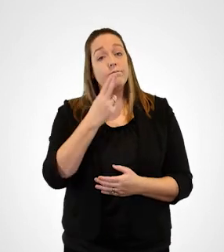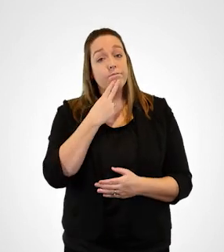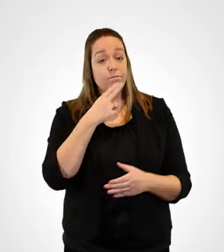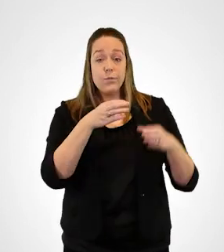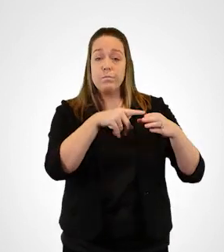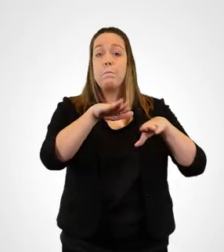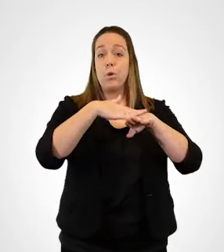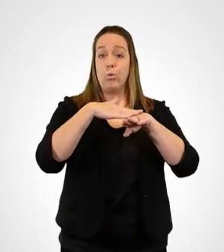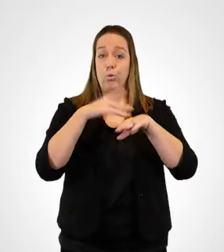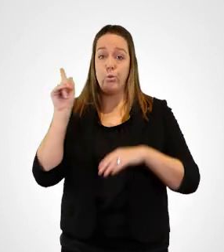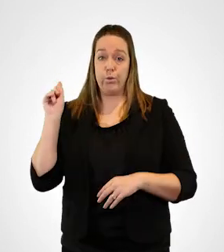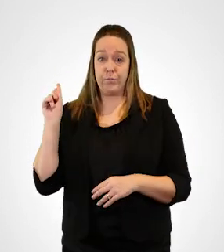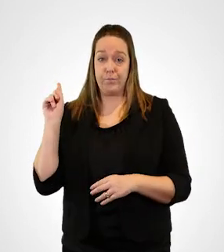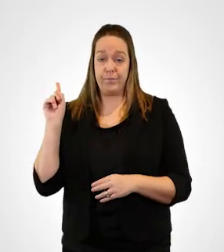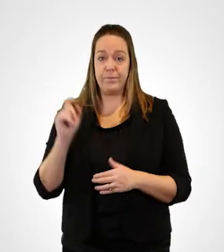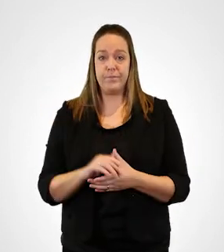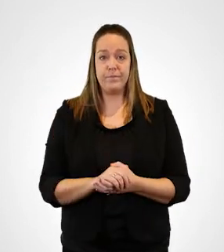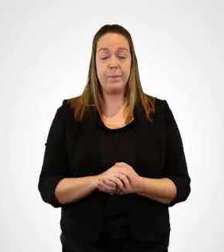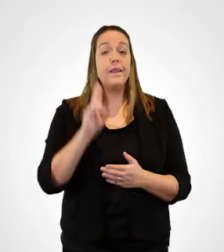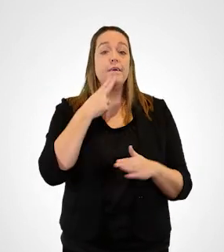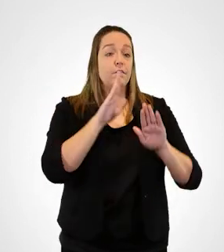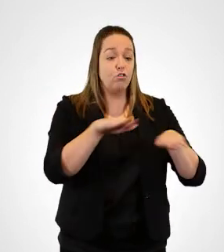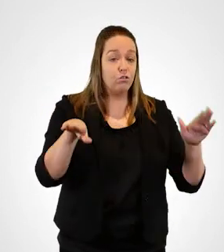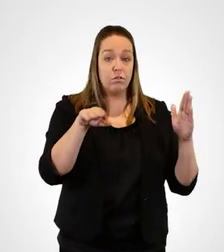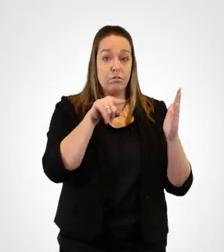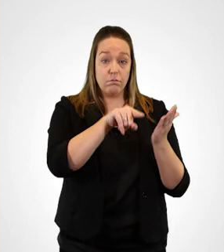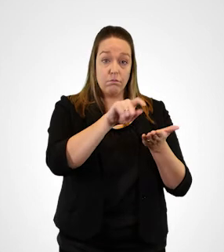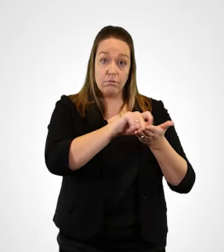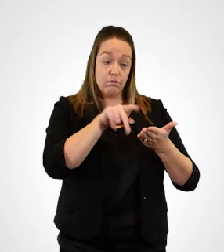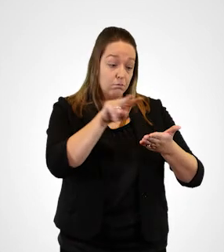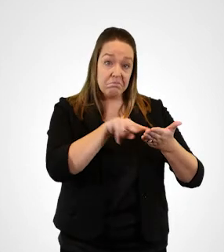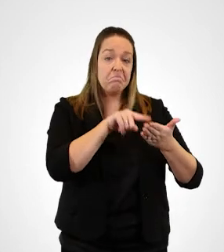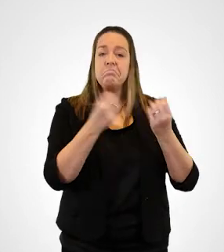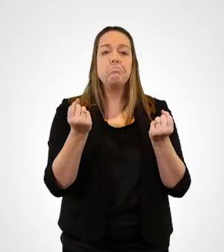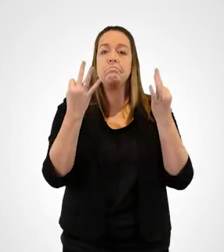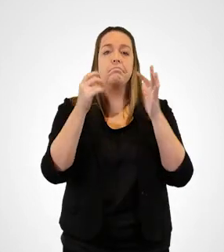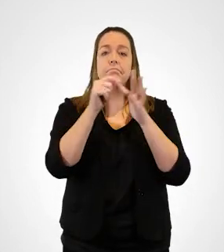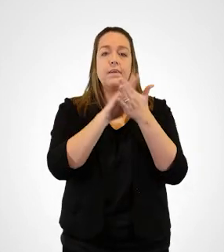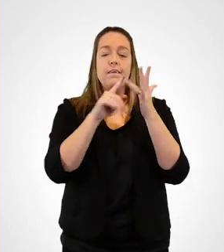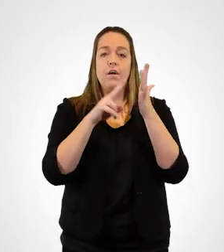The deaf children, who are in blue on this slide, are showing almost no evidence of phonological errors